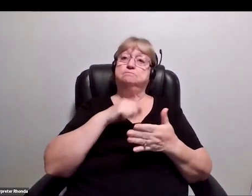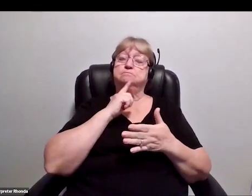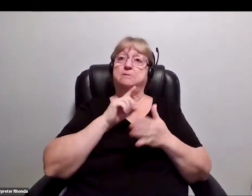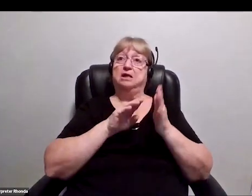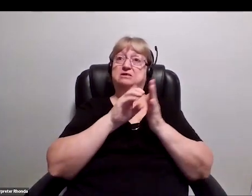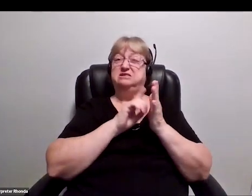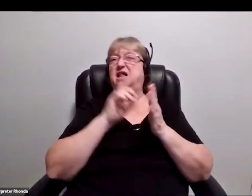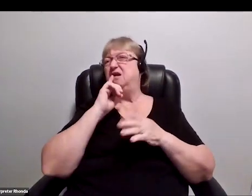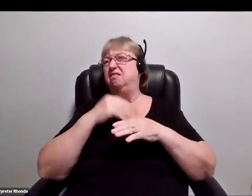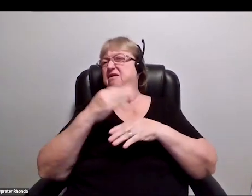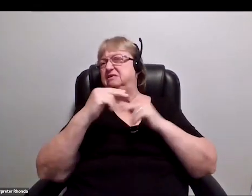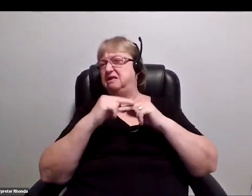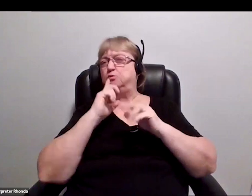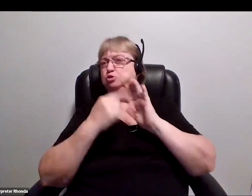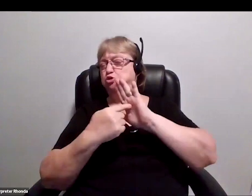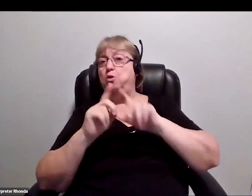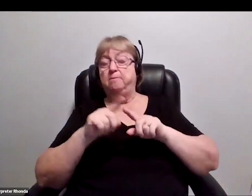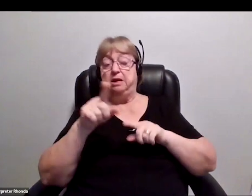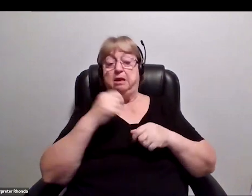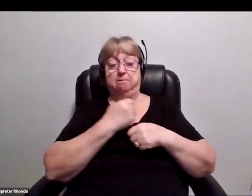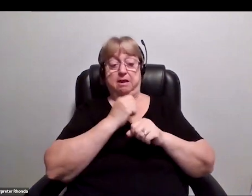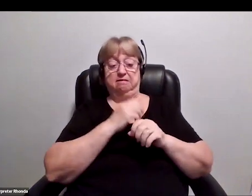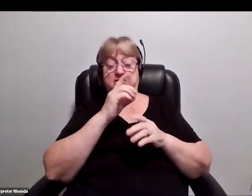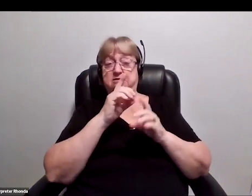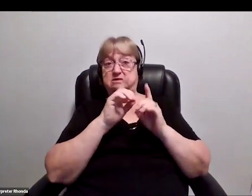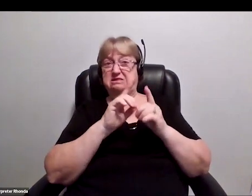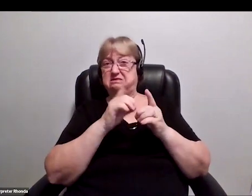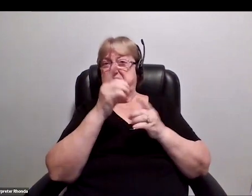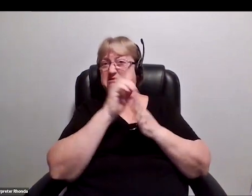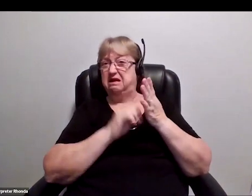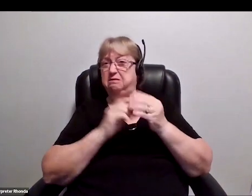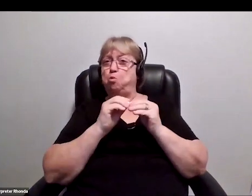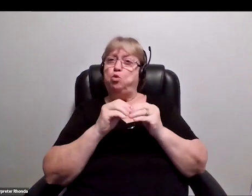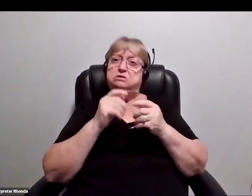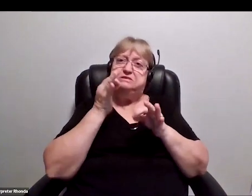but to make the design simpler so we can build things a lot quicker.